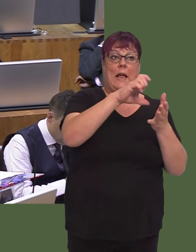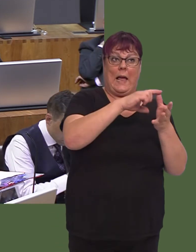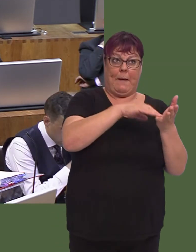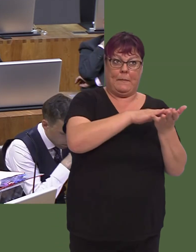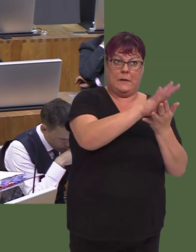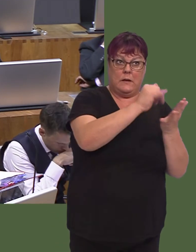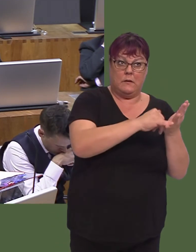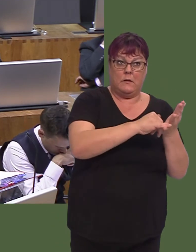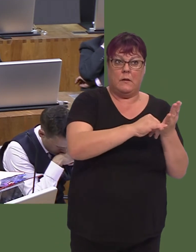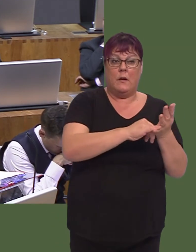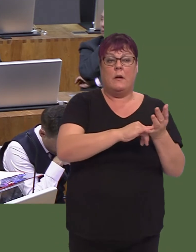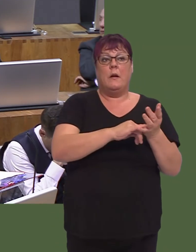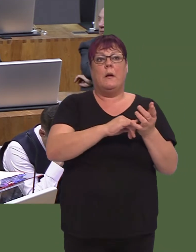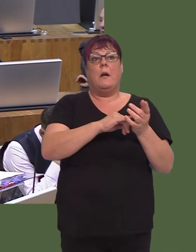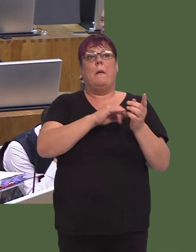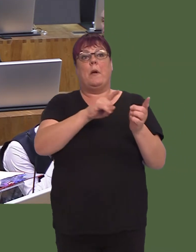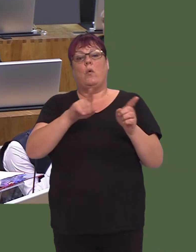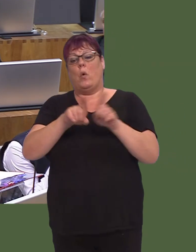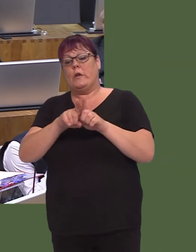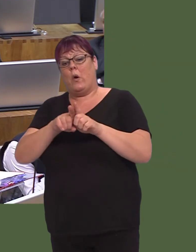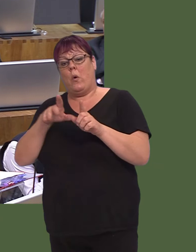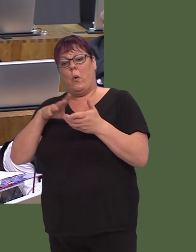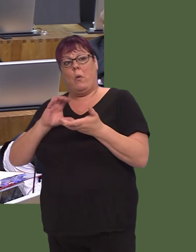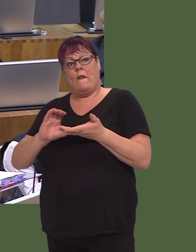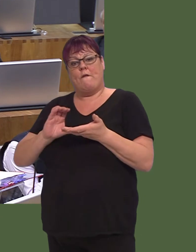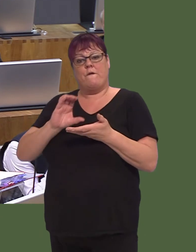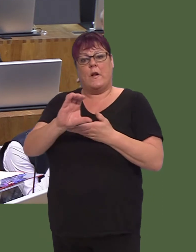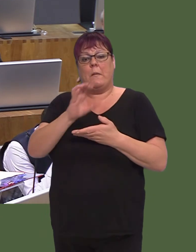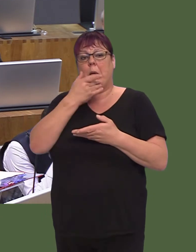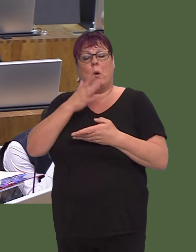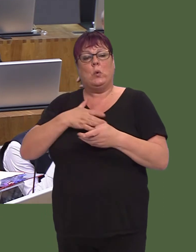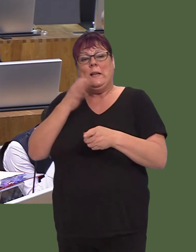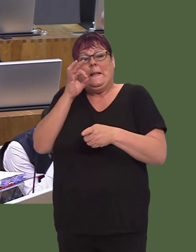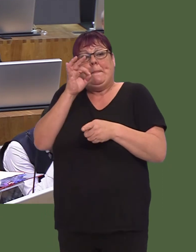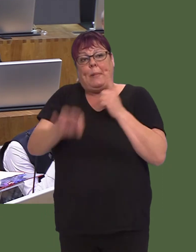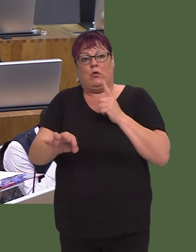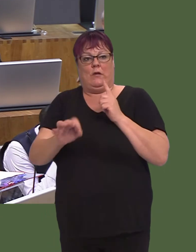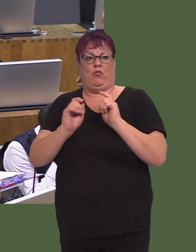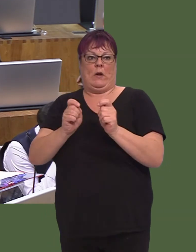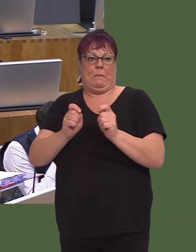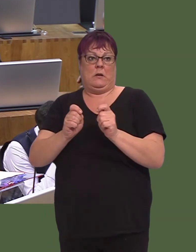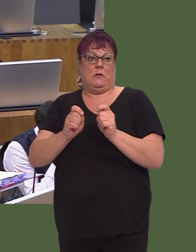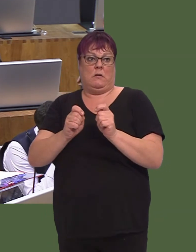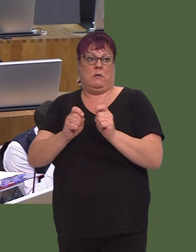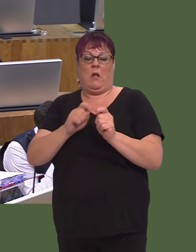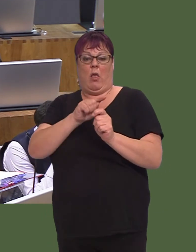in CAMHS, but that will be targeted at meeting the needs of those who don't need the most specialist treatment and to meet the needs of that missing middle.